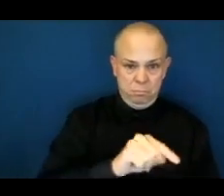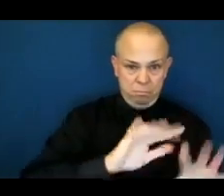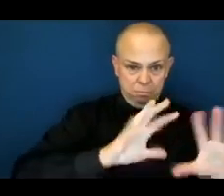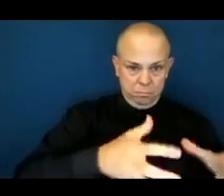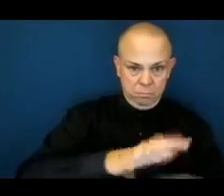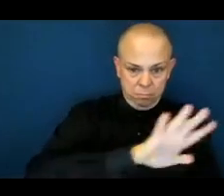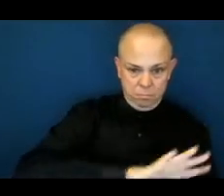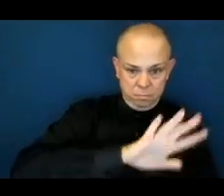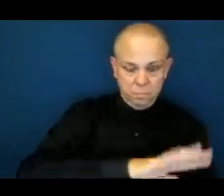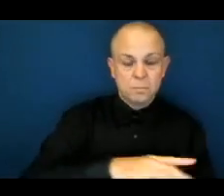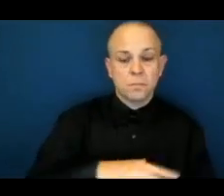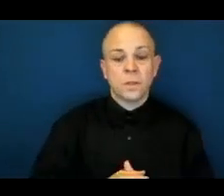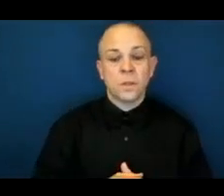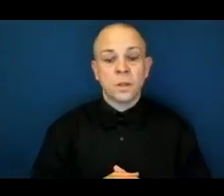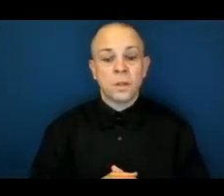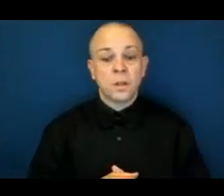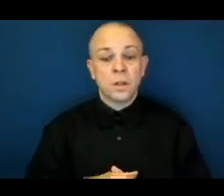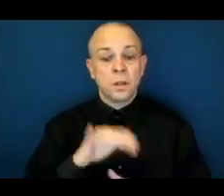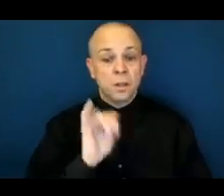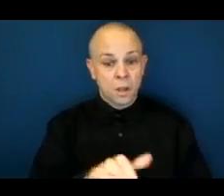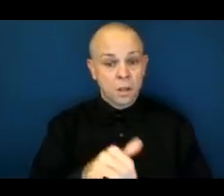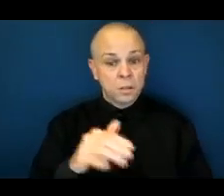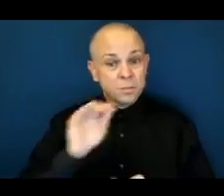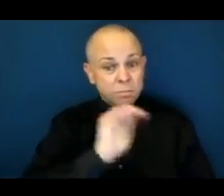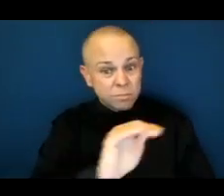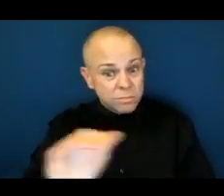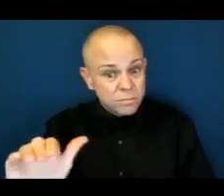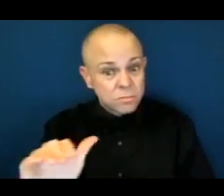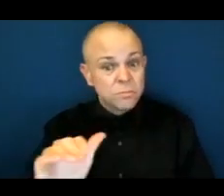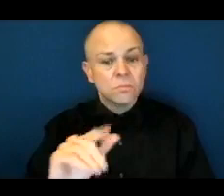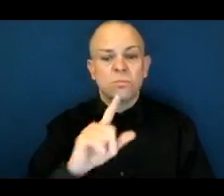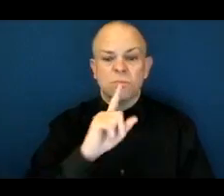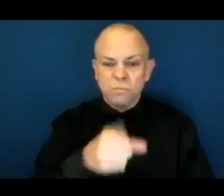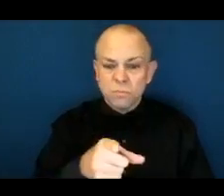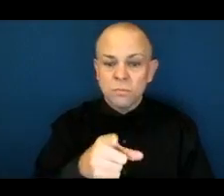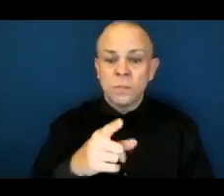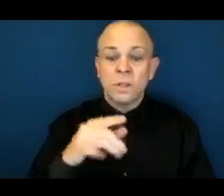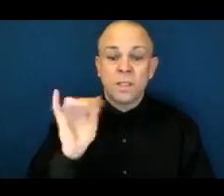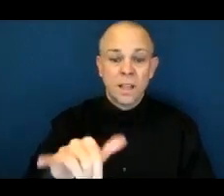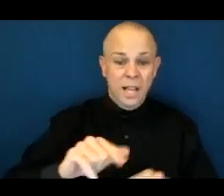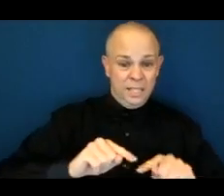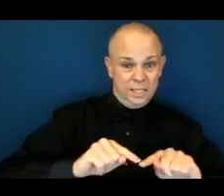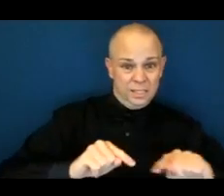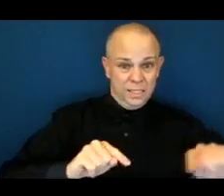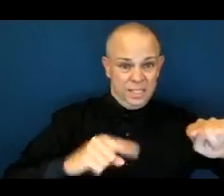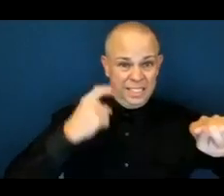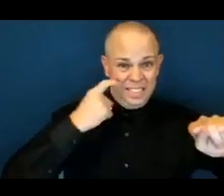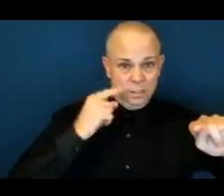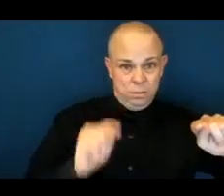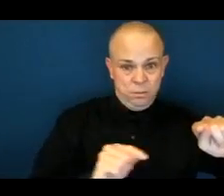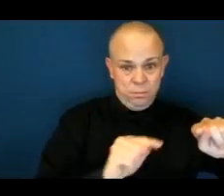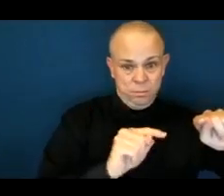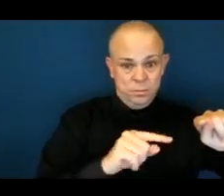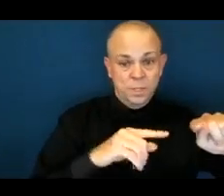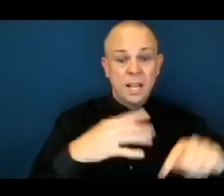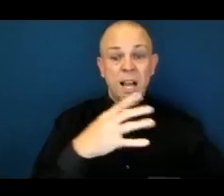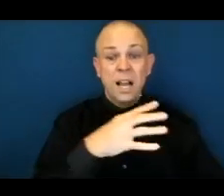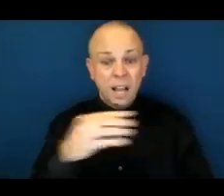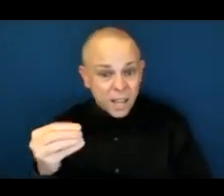reminder we've actually got direct and indirect line right so that the direct line is anything